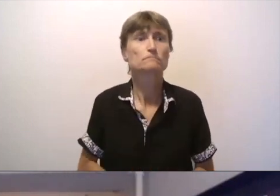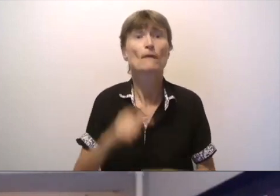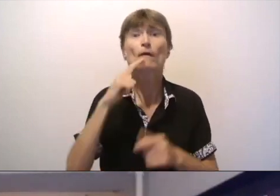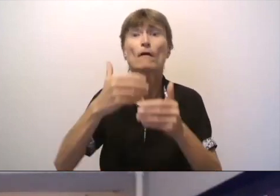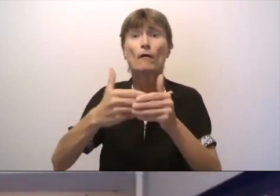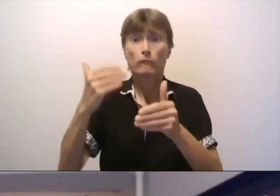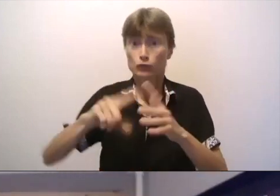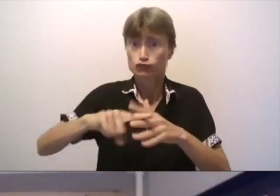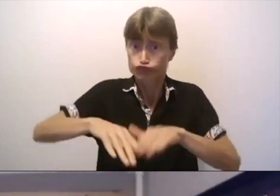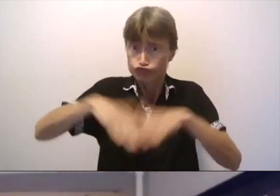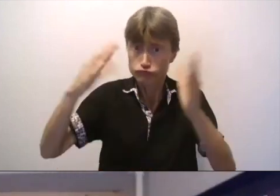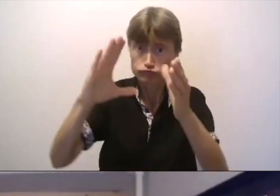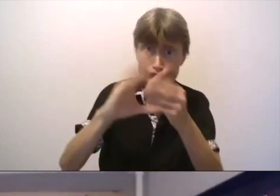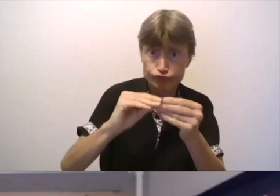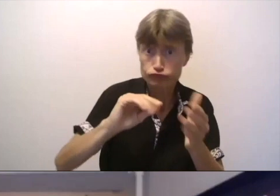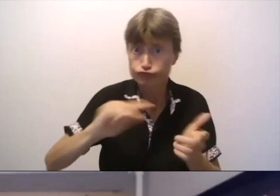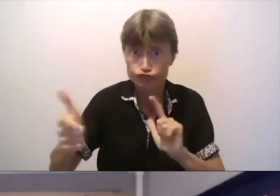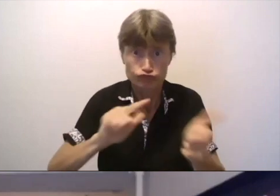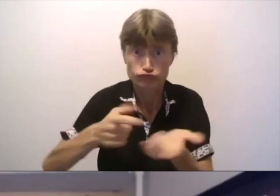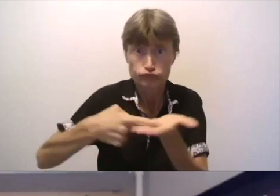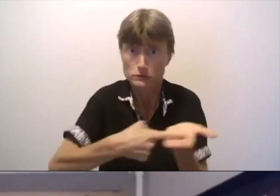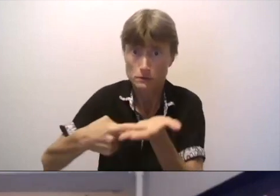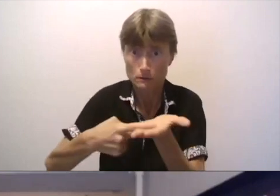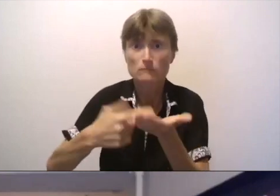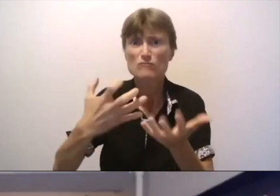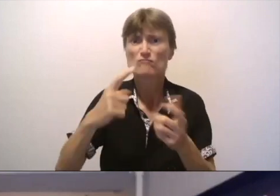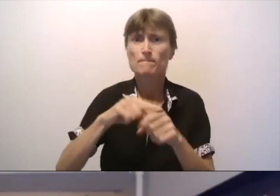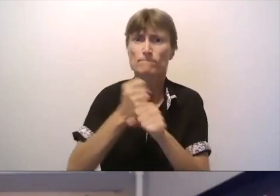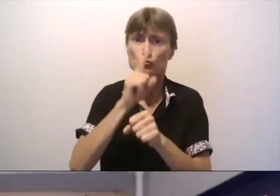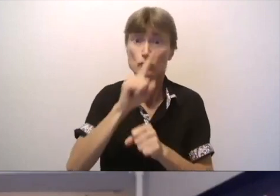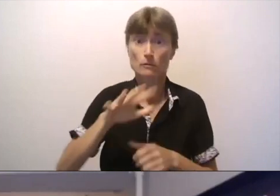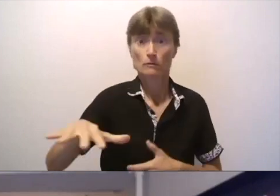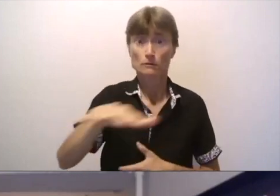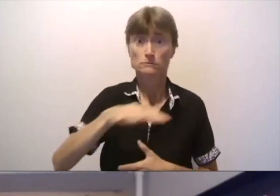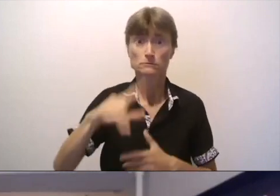this webinar is as inclusive as possible so this webinar is actually supported